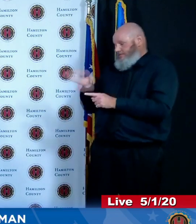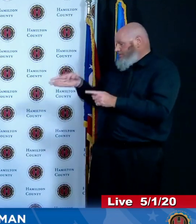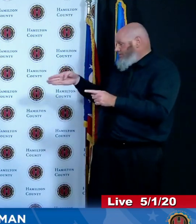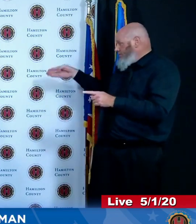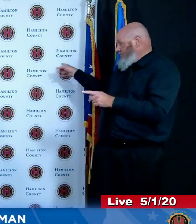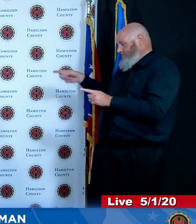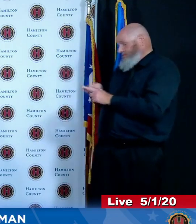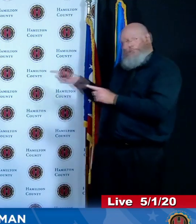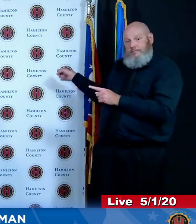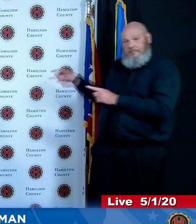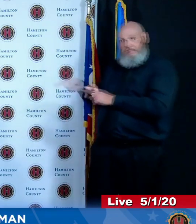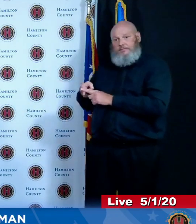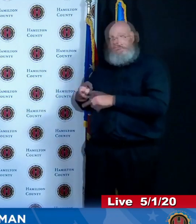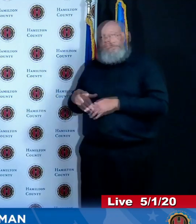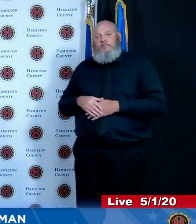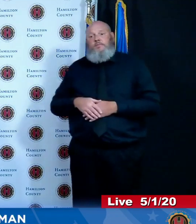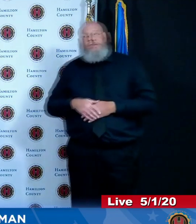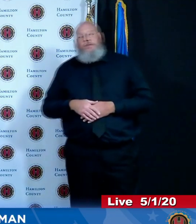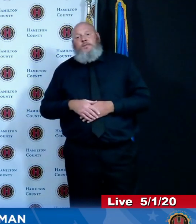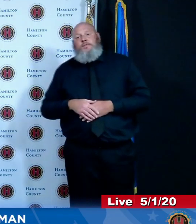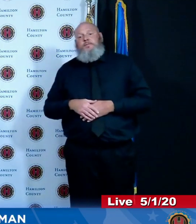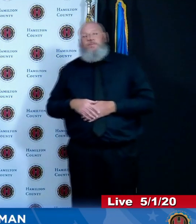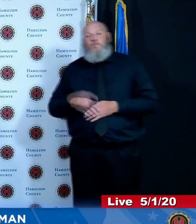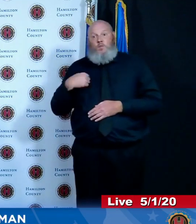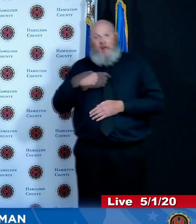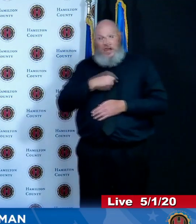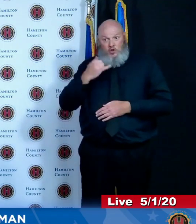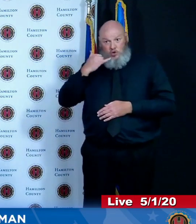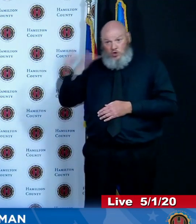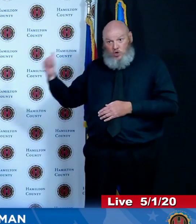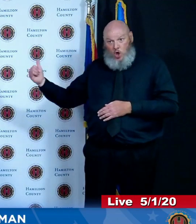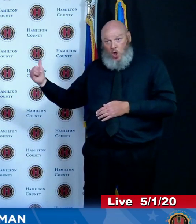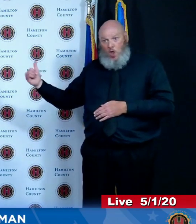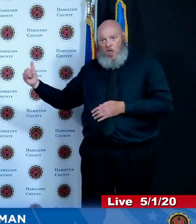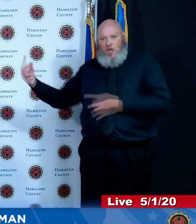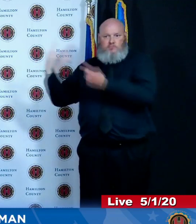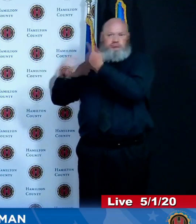questions that people have when when this happens so each individual is